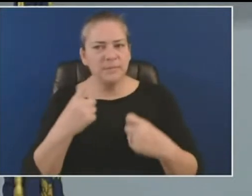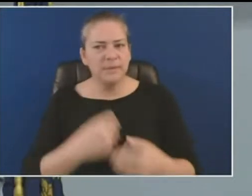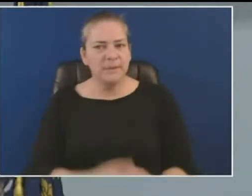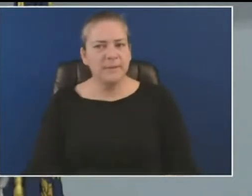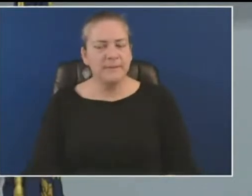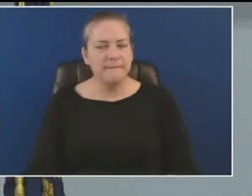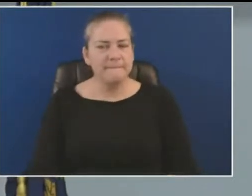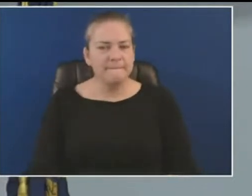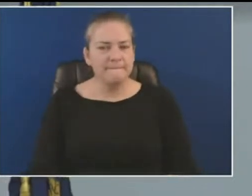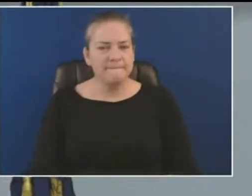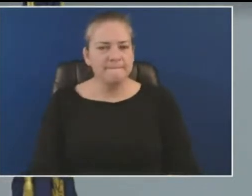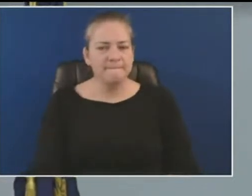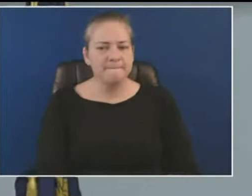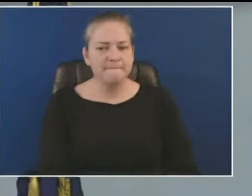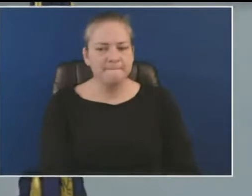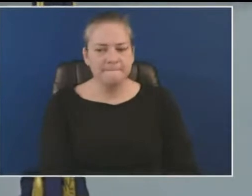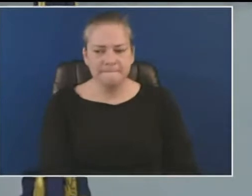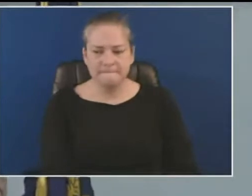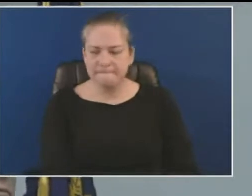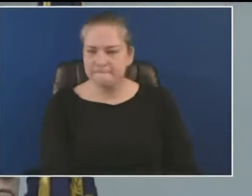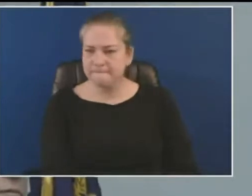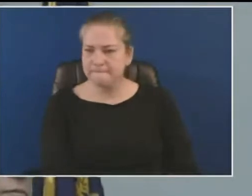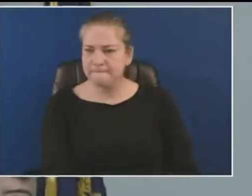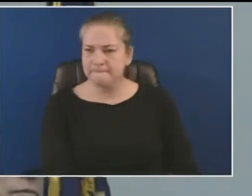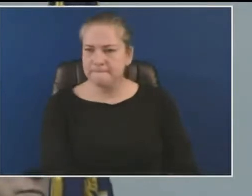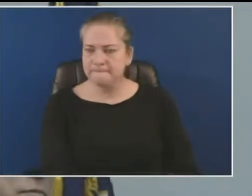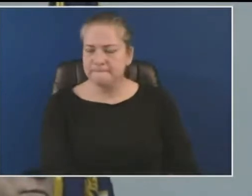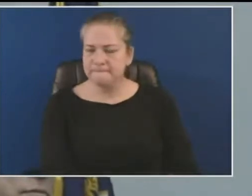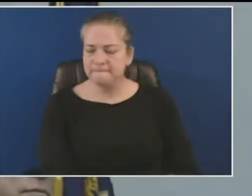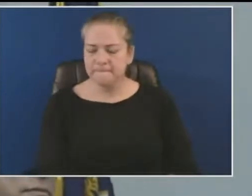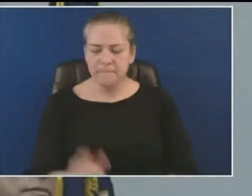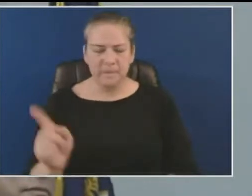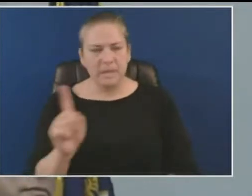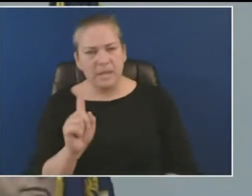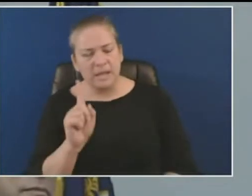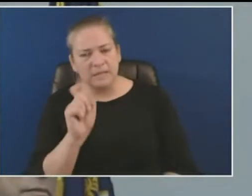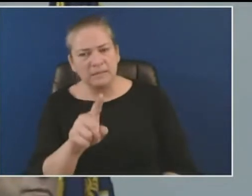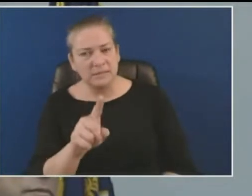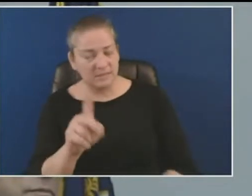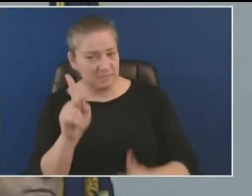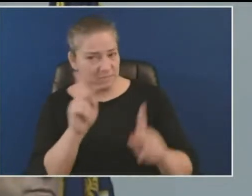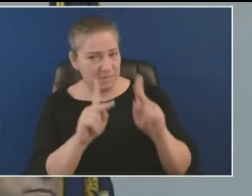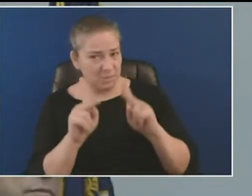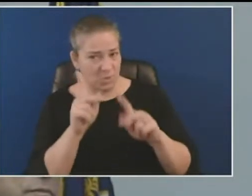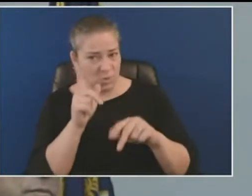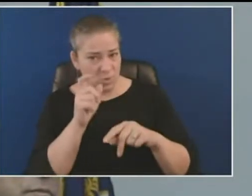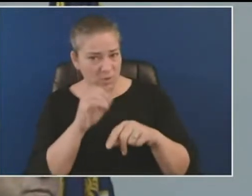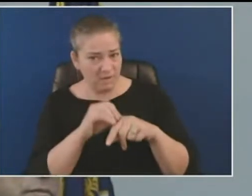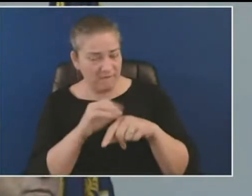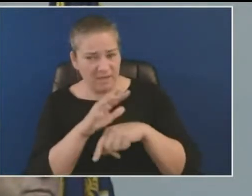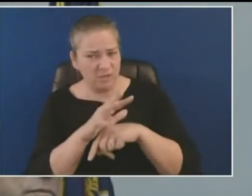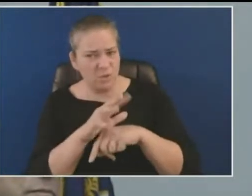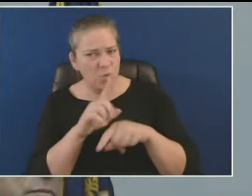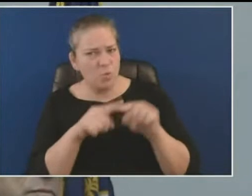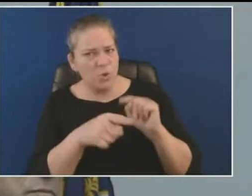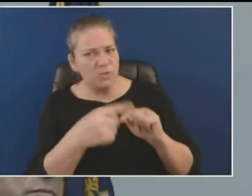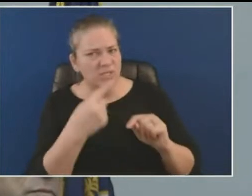For the people that are affected by those who aren't going to be sleeping in their own beds, what do you say to them generally, and how can they access these things